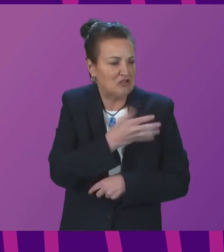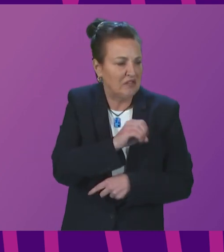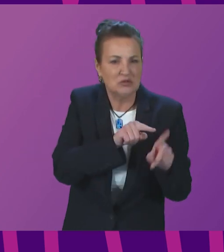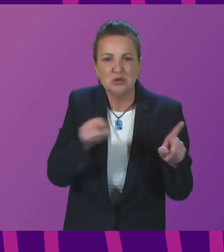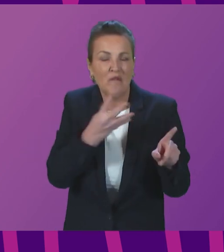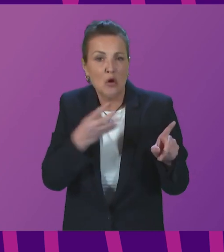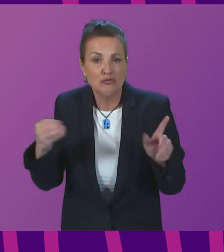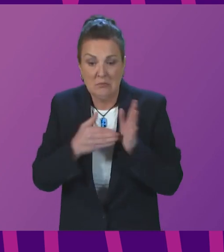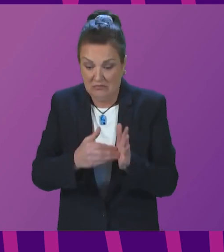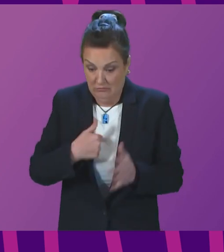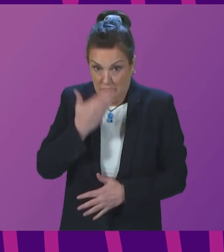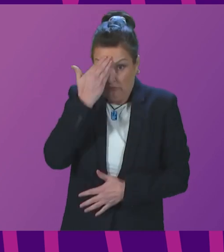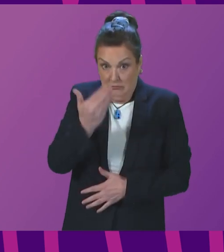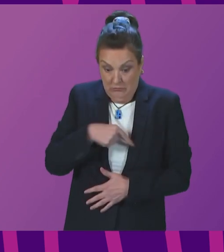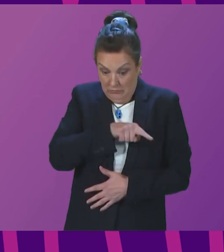I simply do not recognise those numbers.